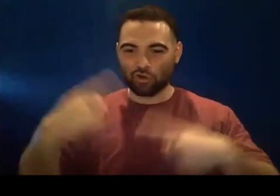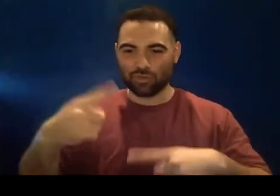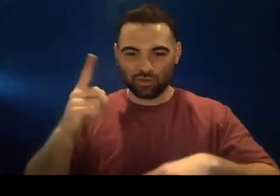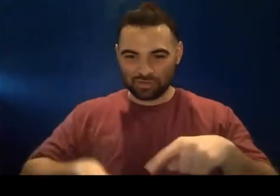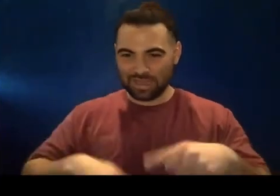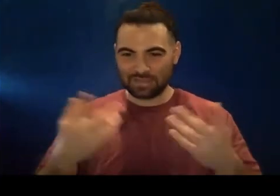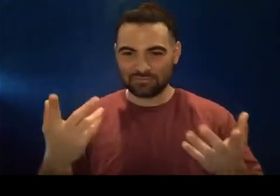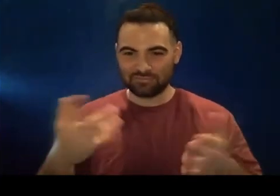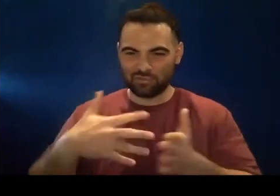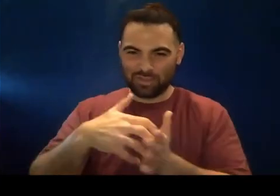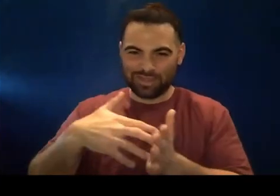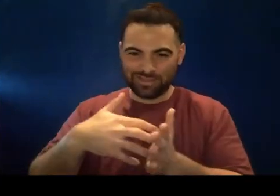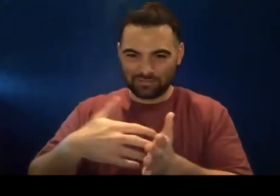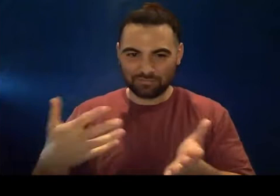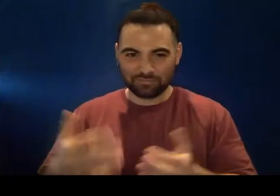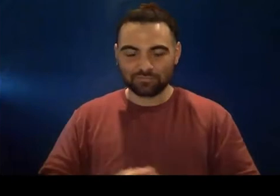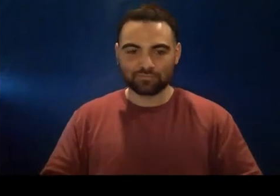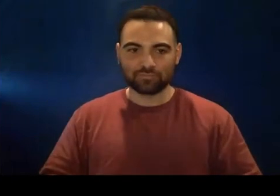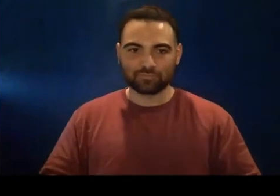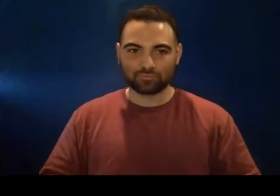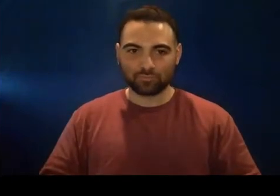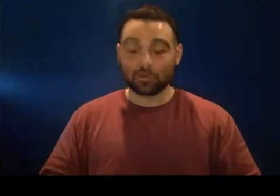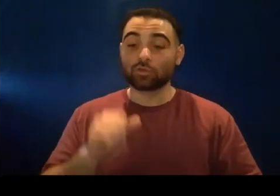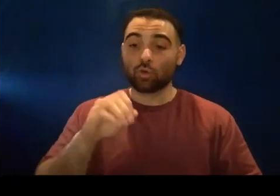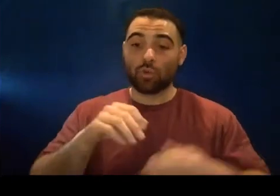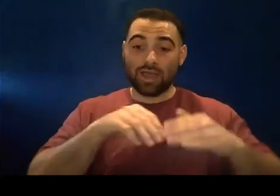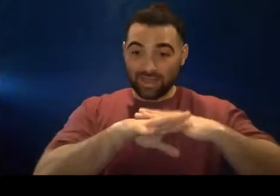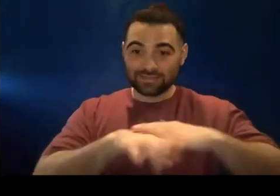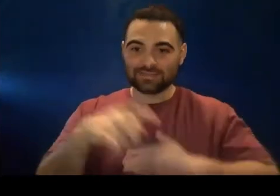identifying these as access needs is certainly something